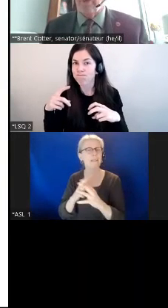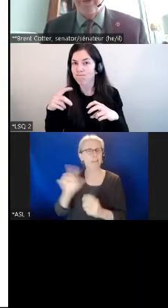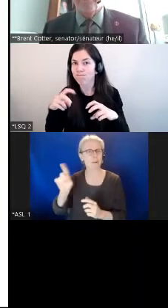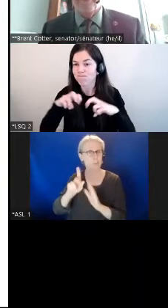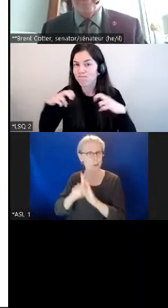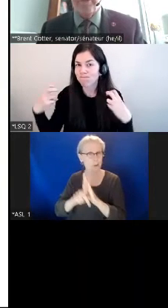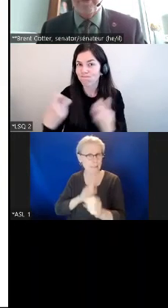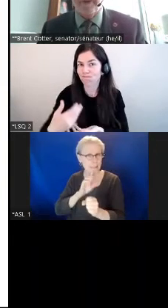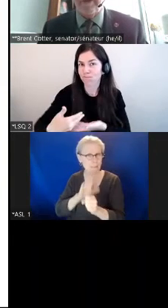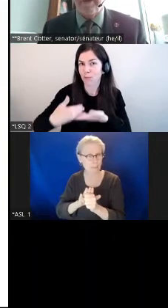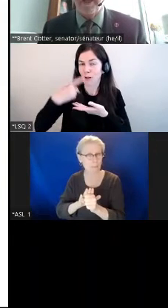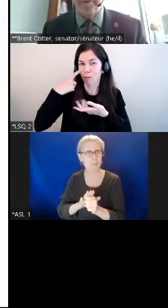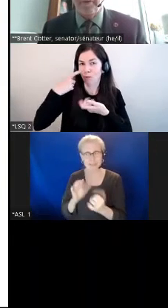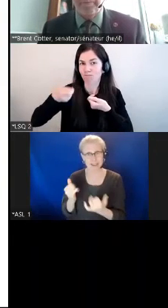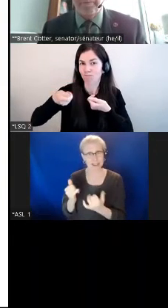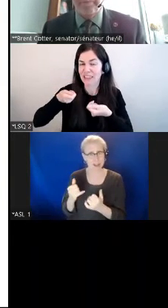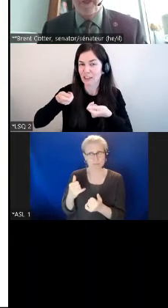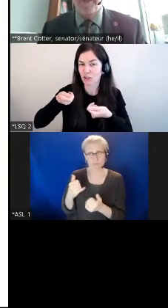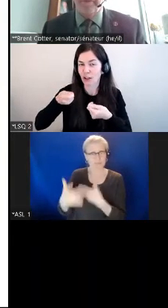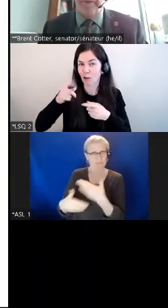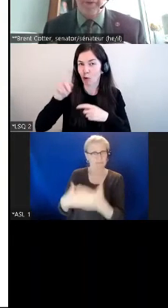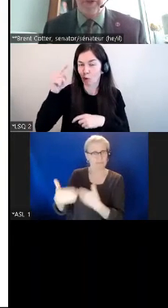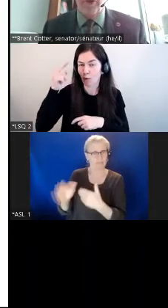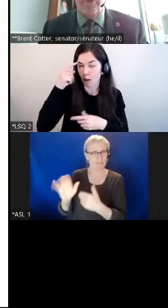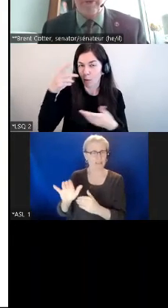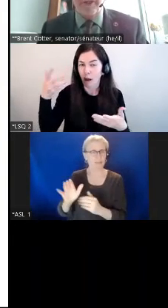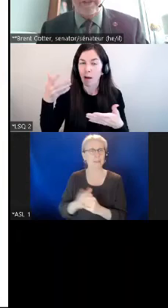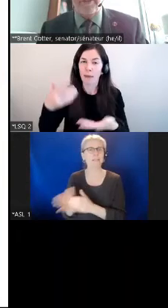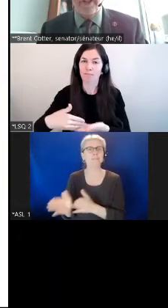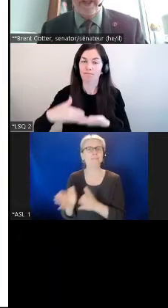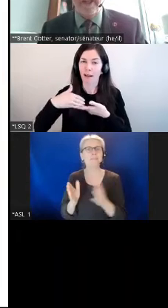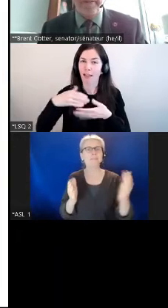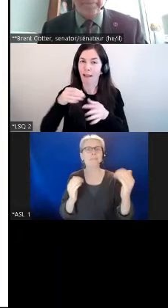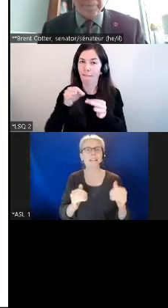THAT'S WHAT WE'RE SEEING WITH RESPECT TO TO THAT BILL. TO THE NEXT SLIDE.